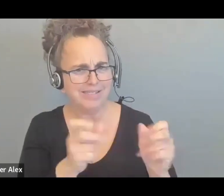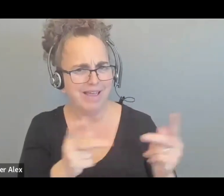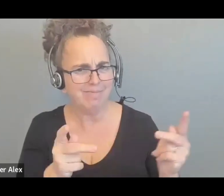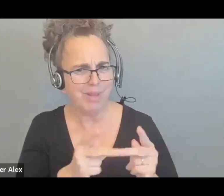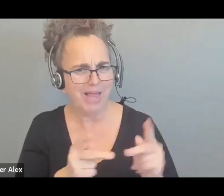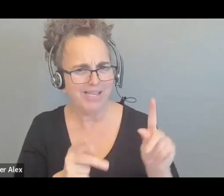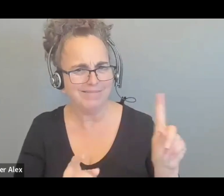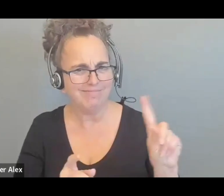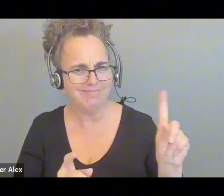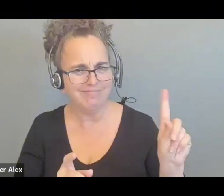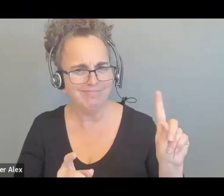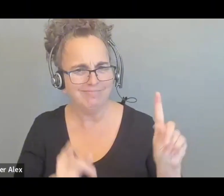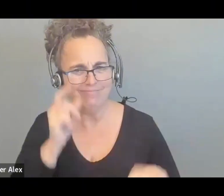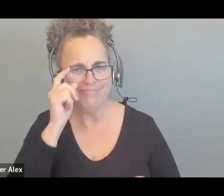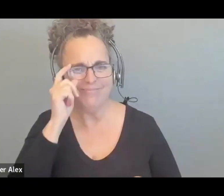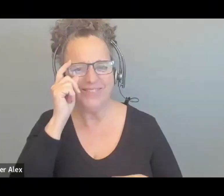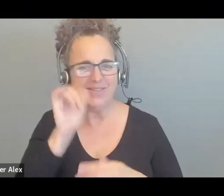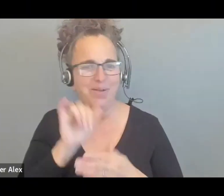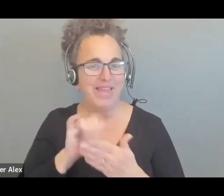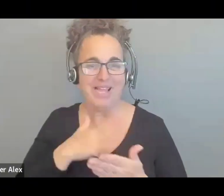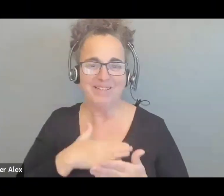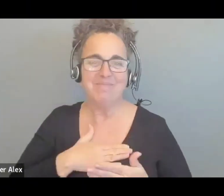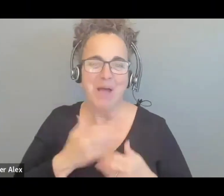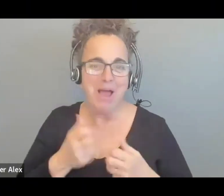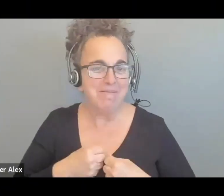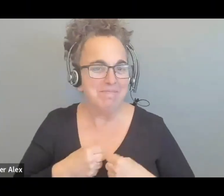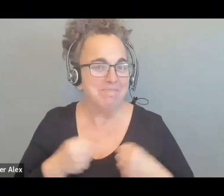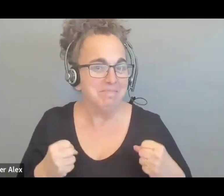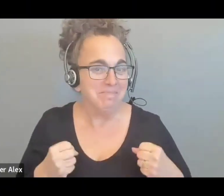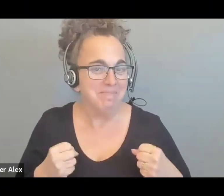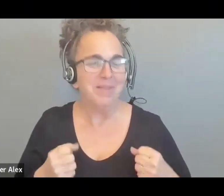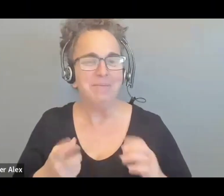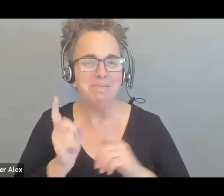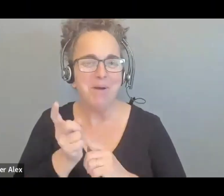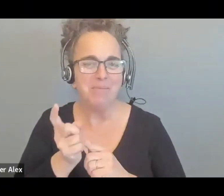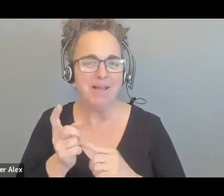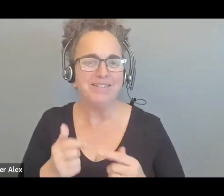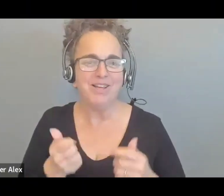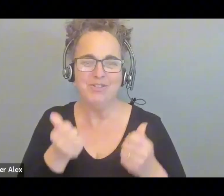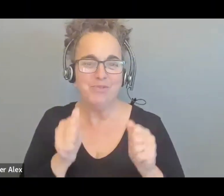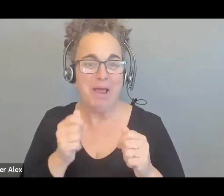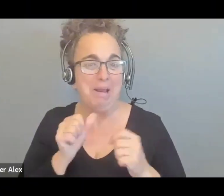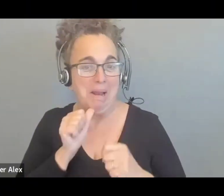So that is my vulnerable moment. I am trying to avoid shedding a tear. But